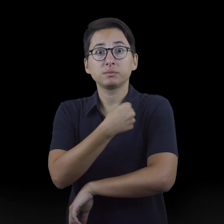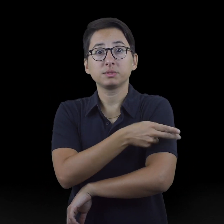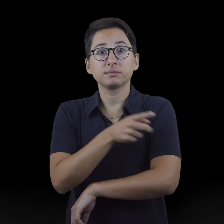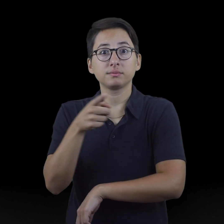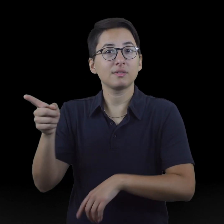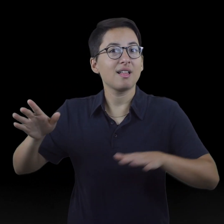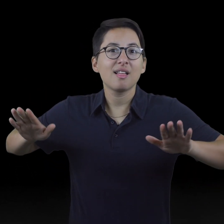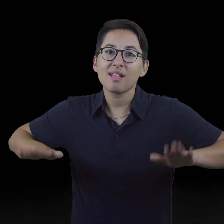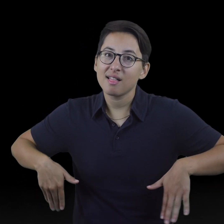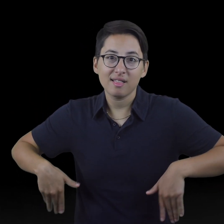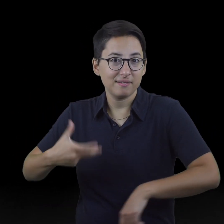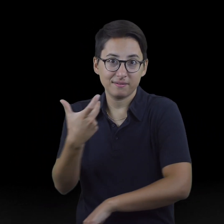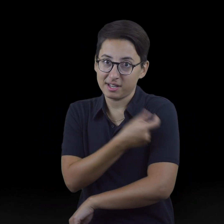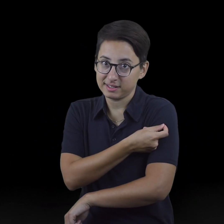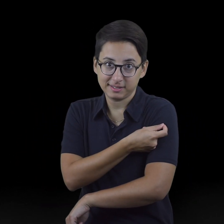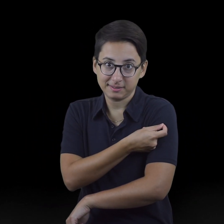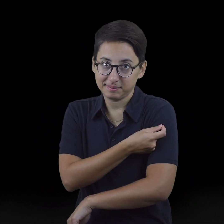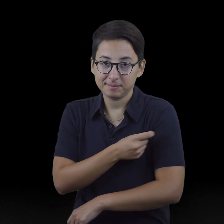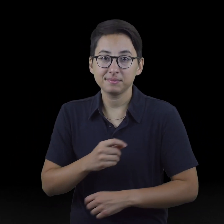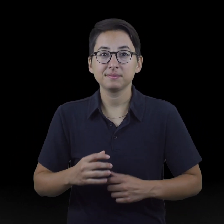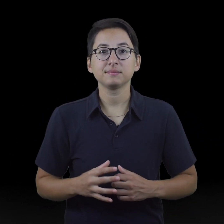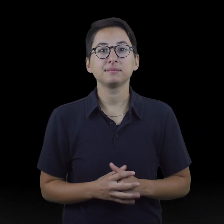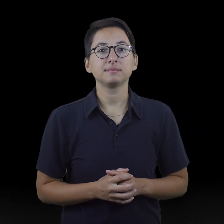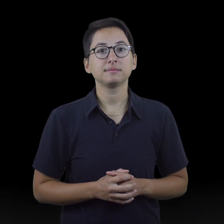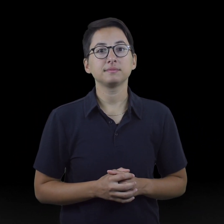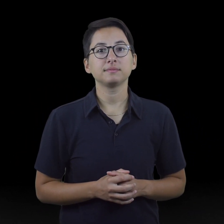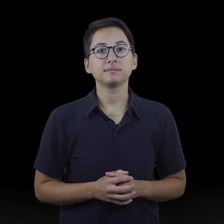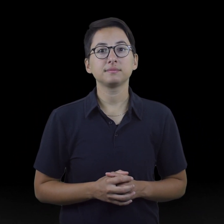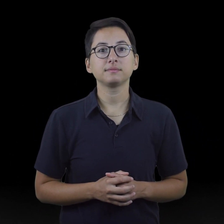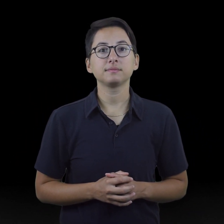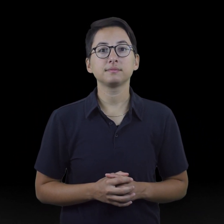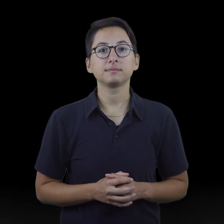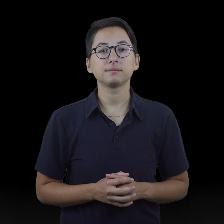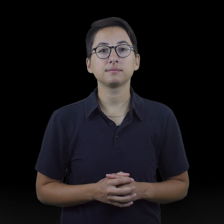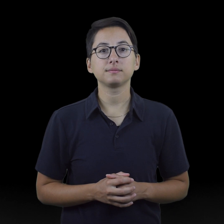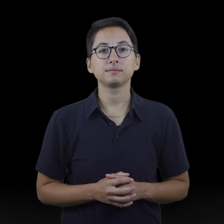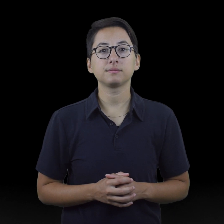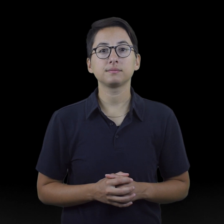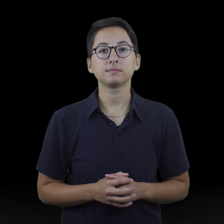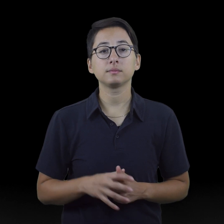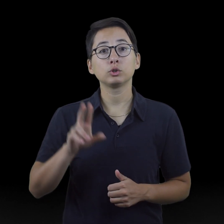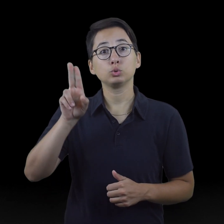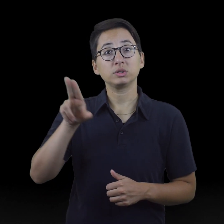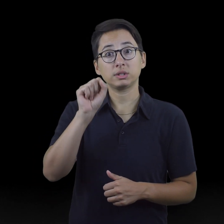unvaccinated people.